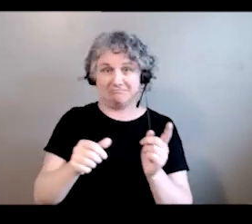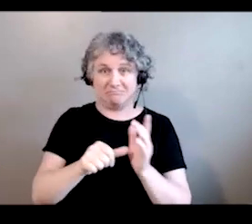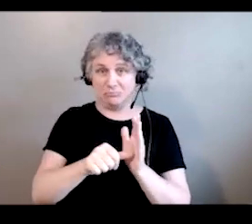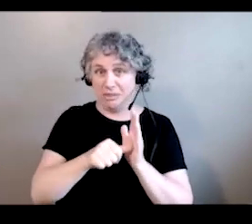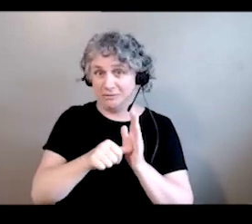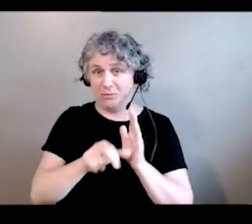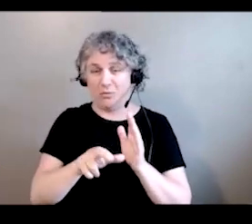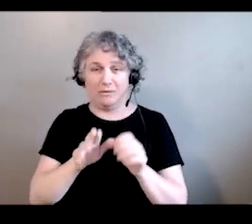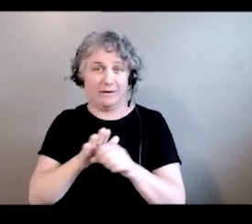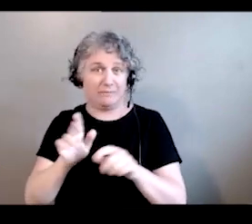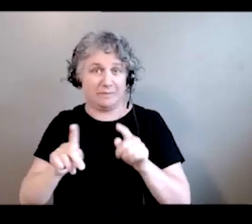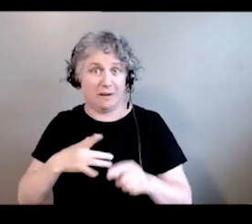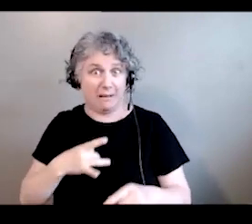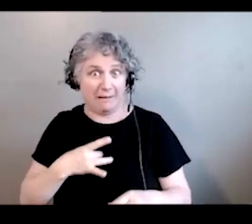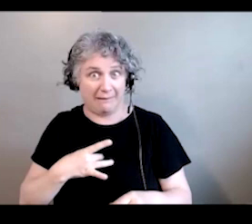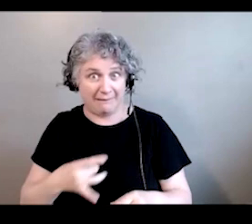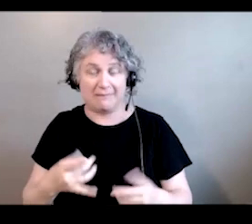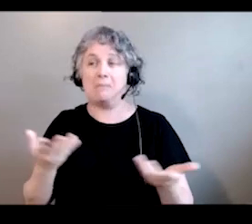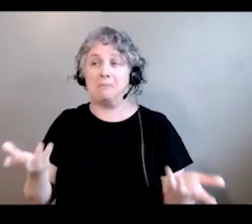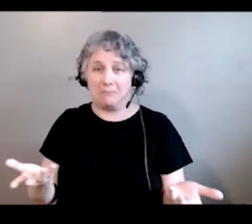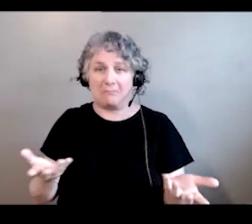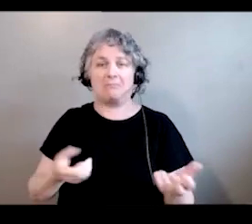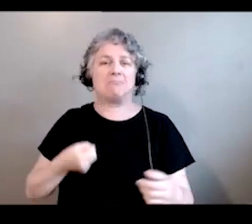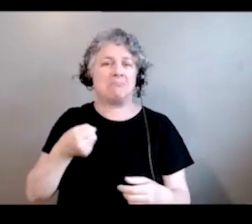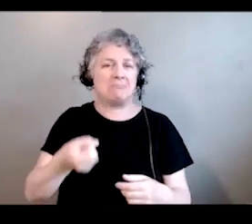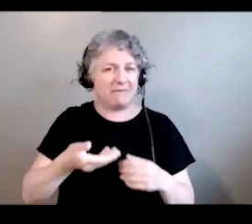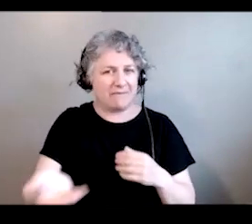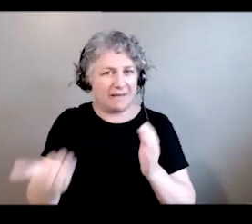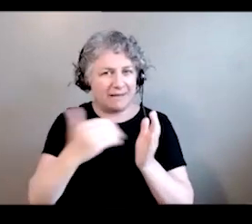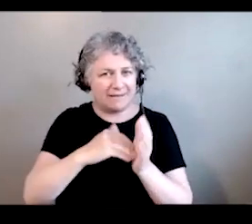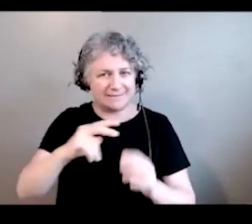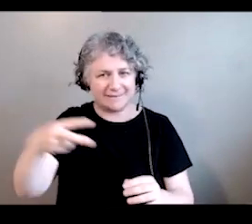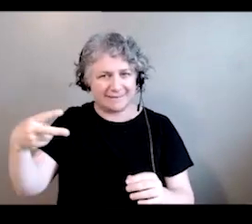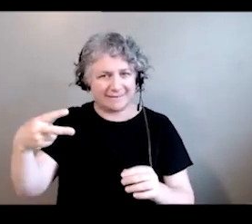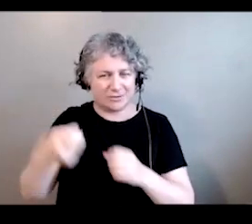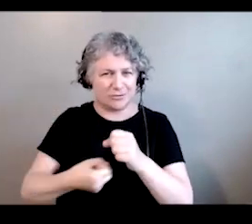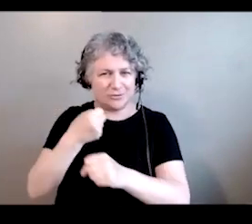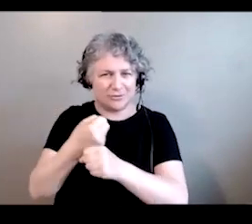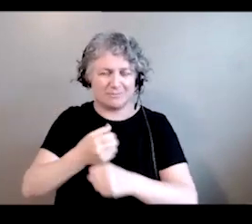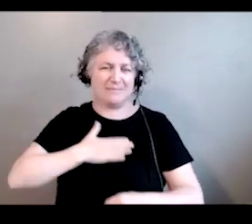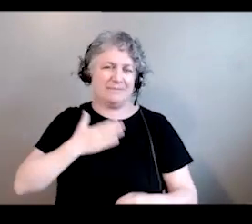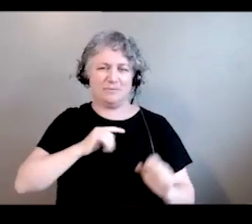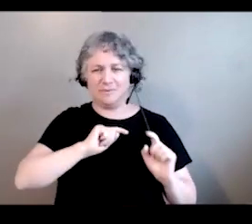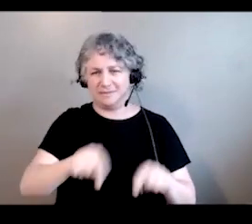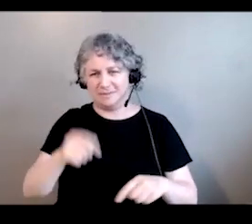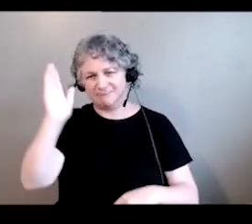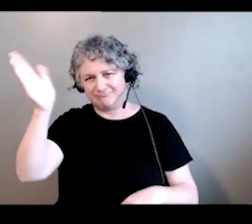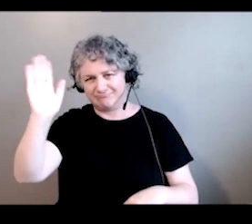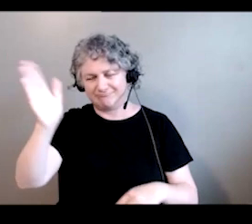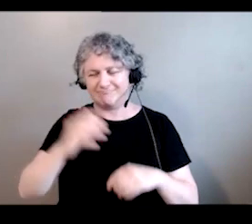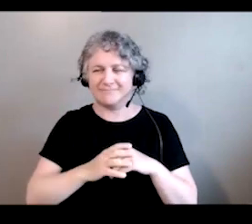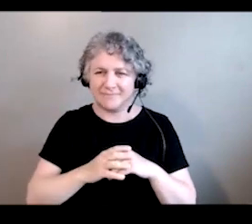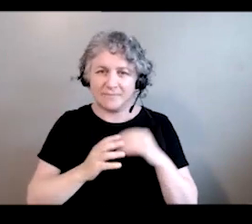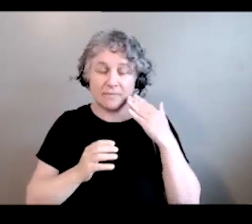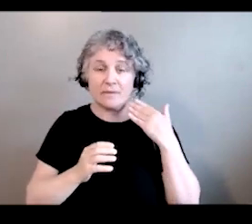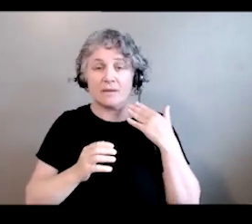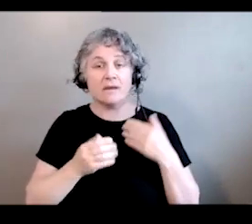To have the organizing team invite me back. So I'm very pleased to be able to do this with you.